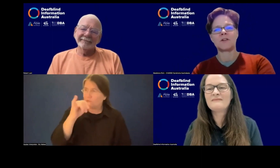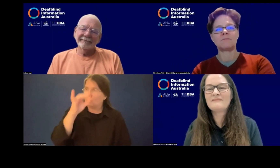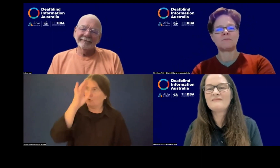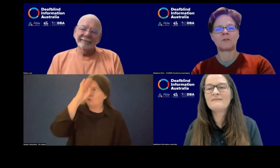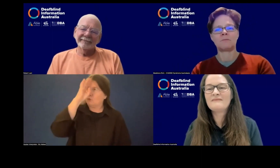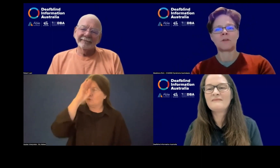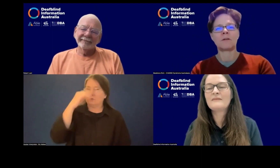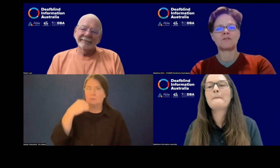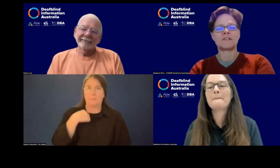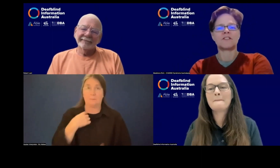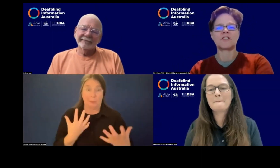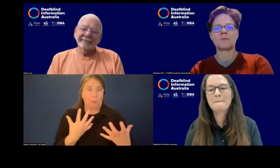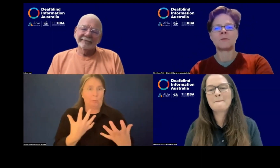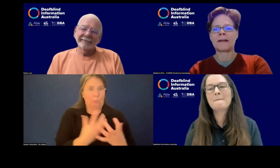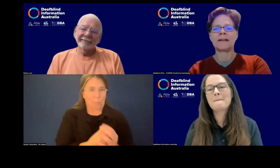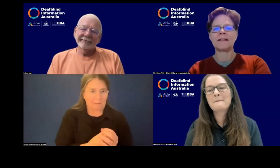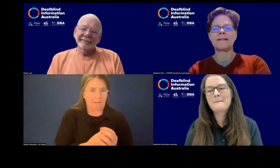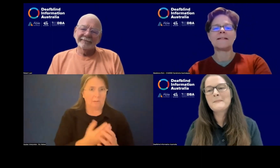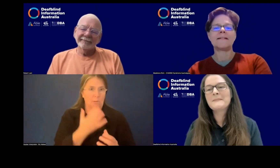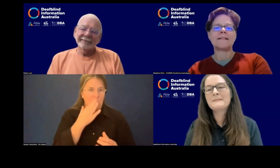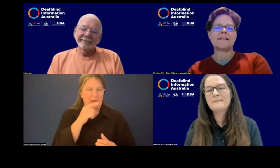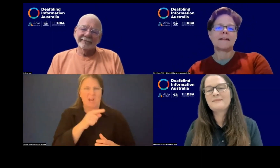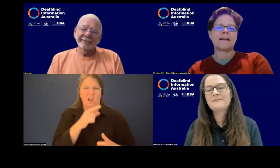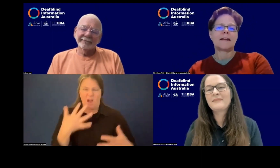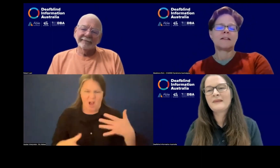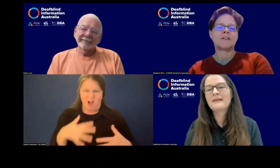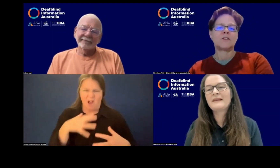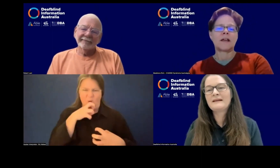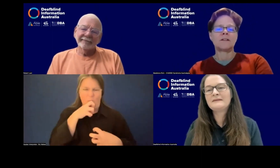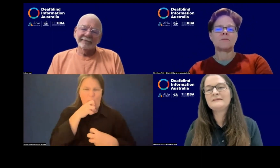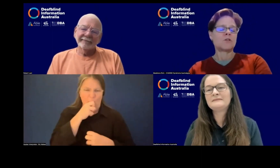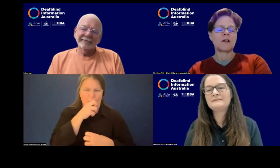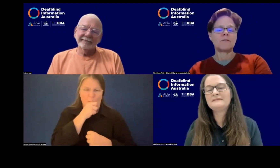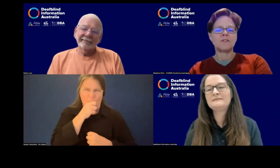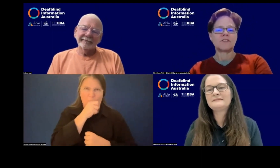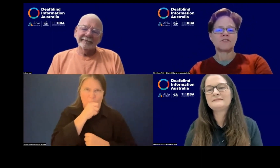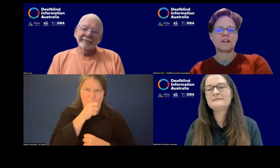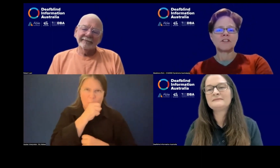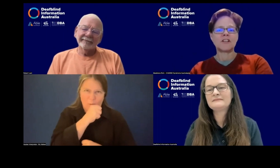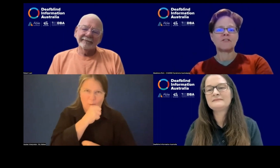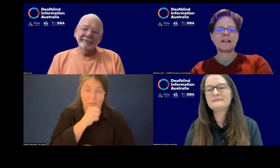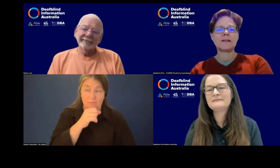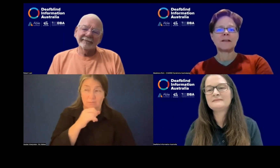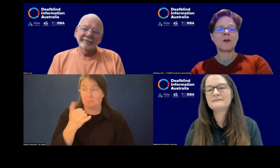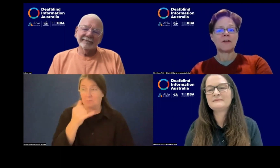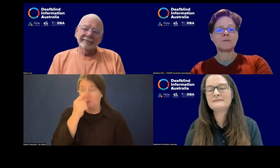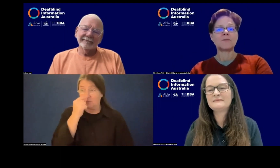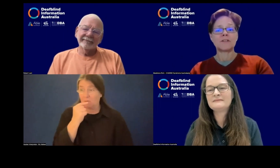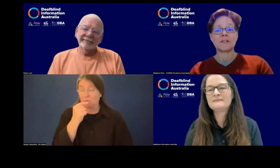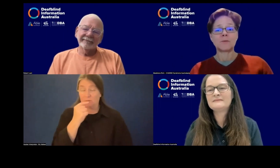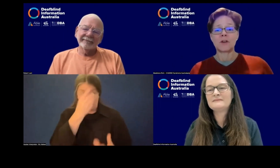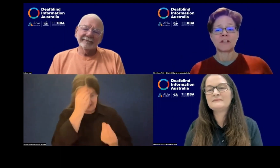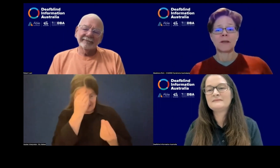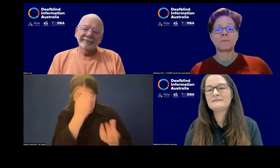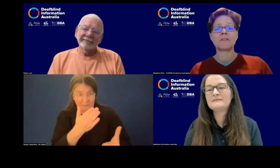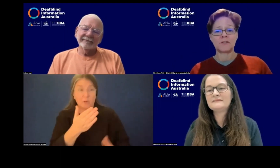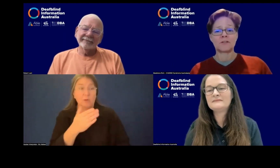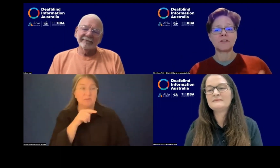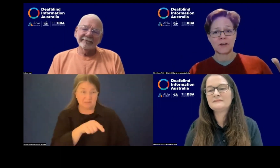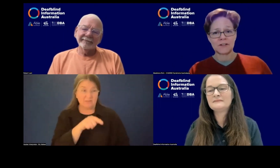hurt, going through such terrible pain. Could I have used the strategy of letting him know this is going to happen, the doctors